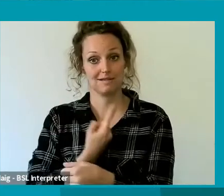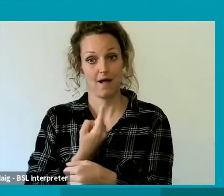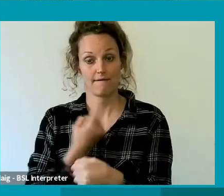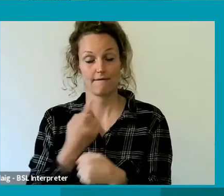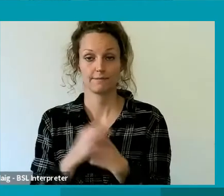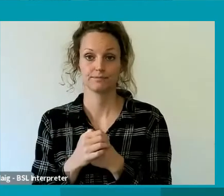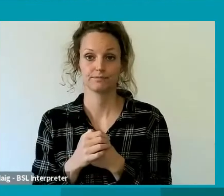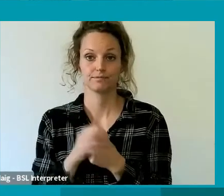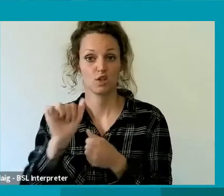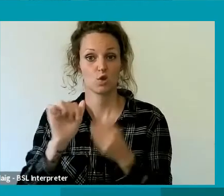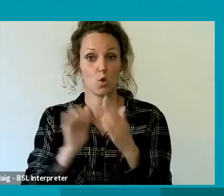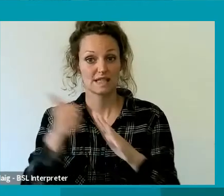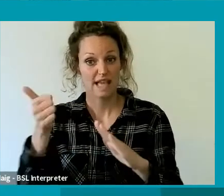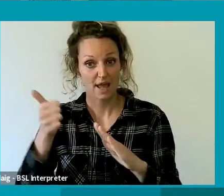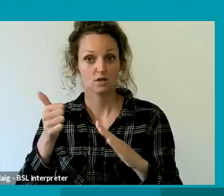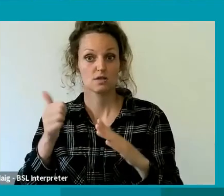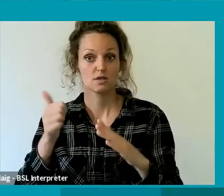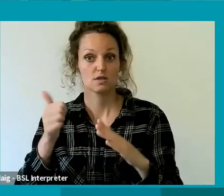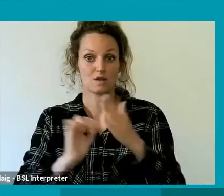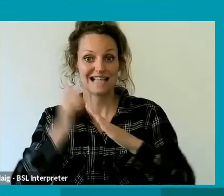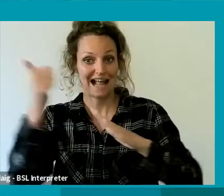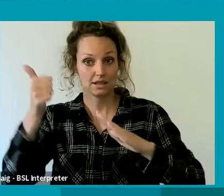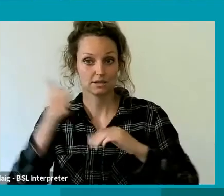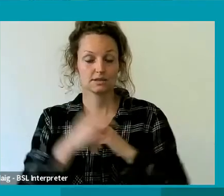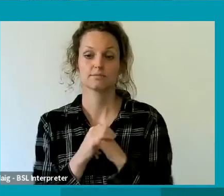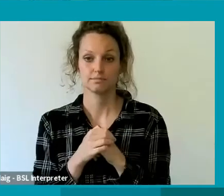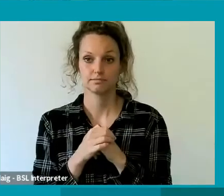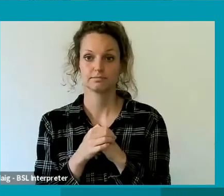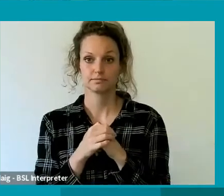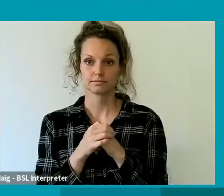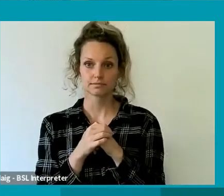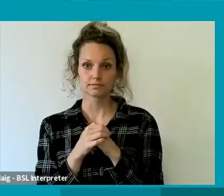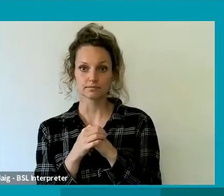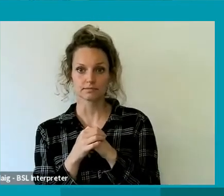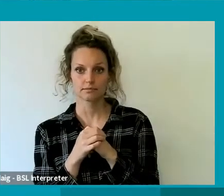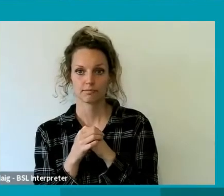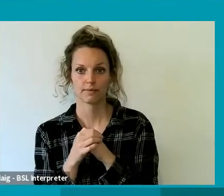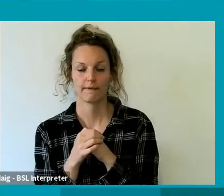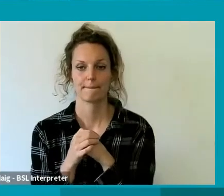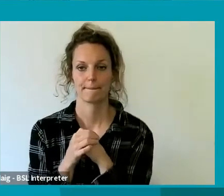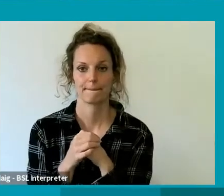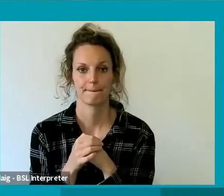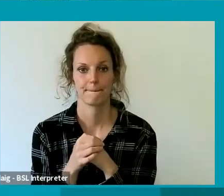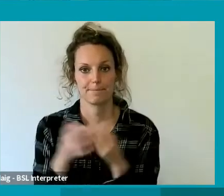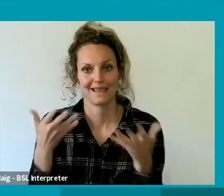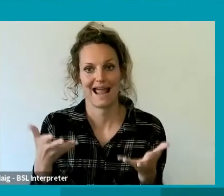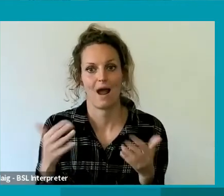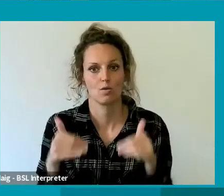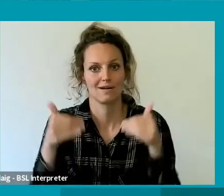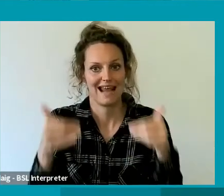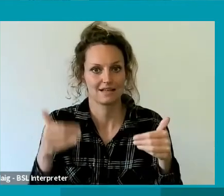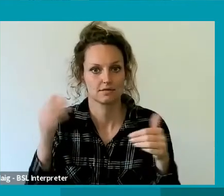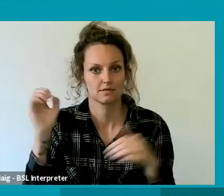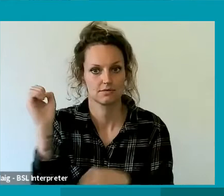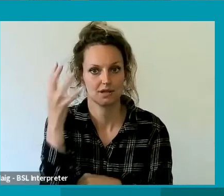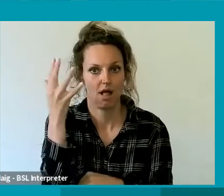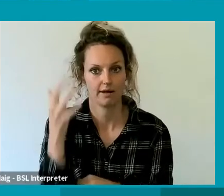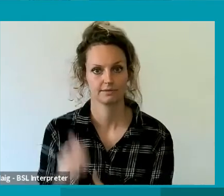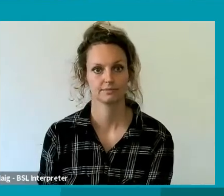And you know, in the world of work. So let's go to the next slide. OK,